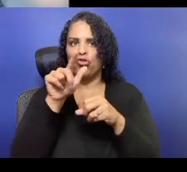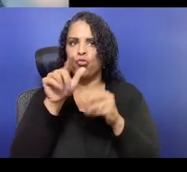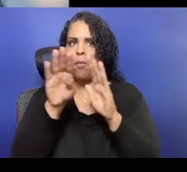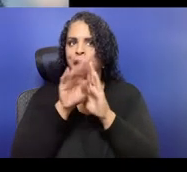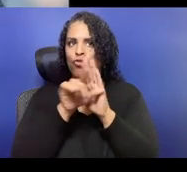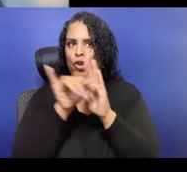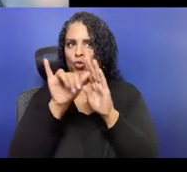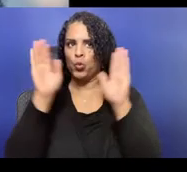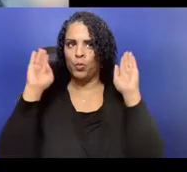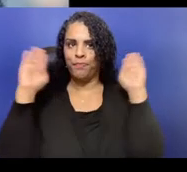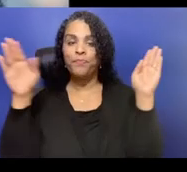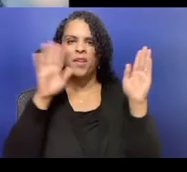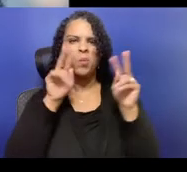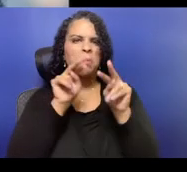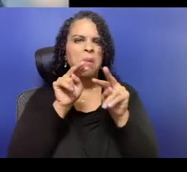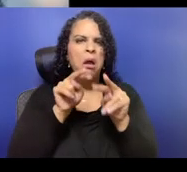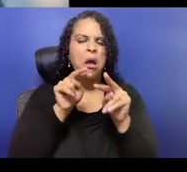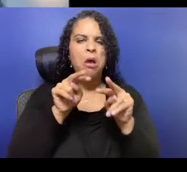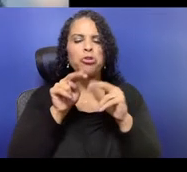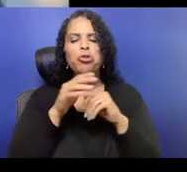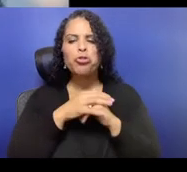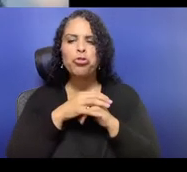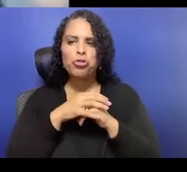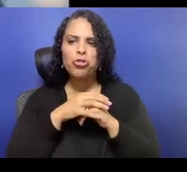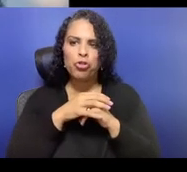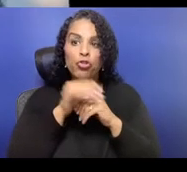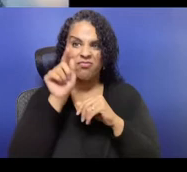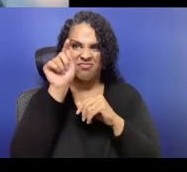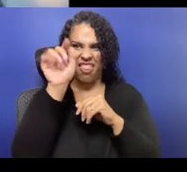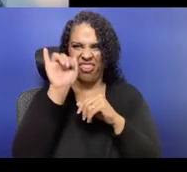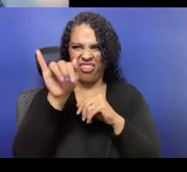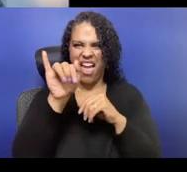groundwaterarts@gmail.com, and #GreenNewTheater.